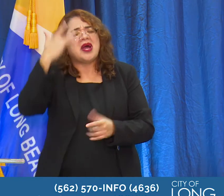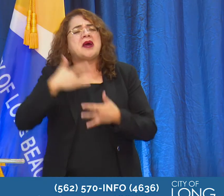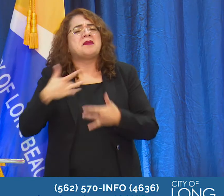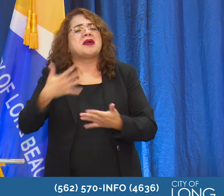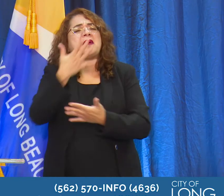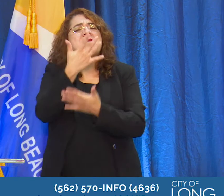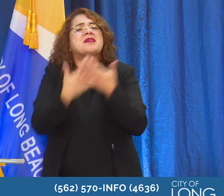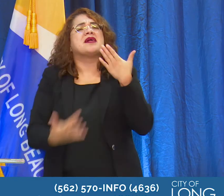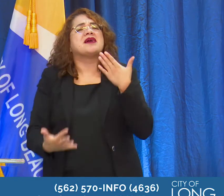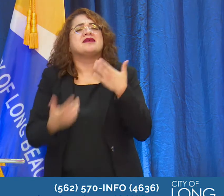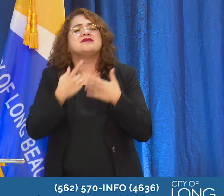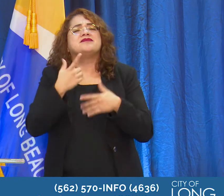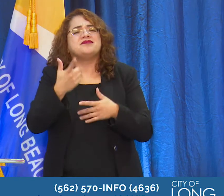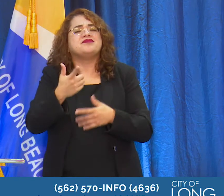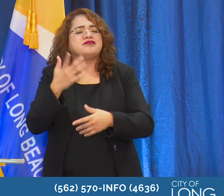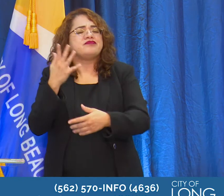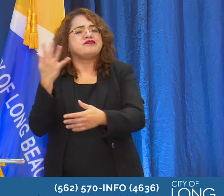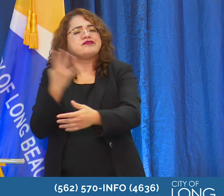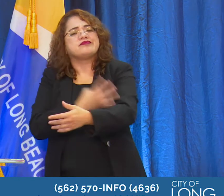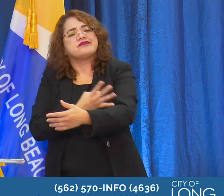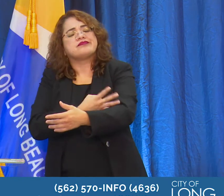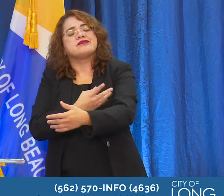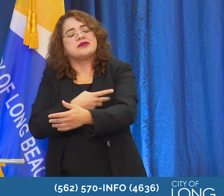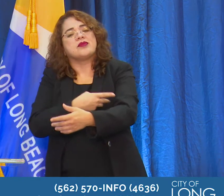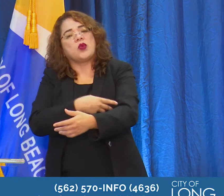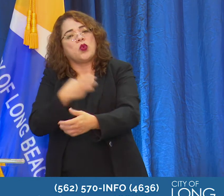where the only sensation you may experience is a small prick.